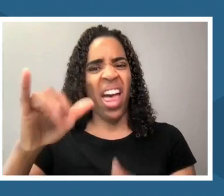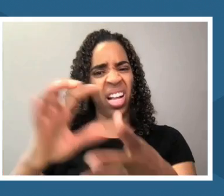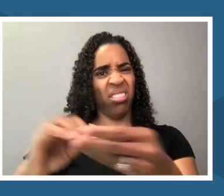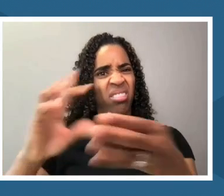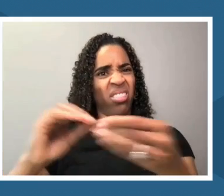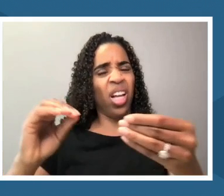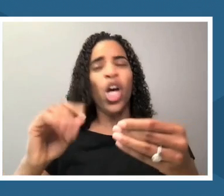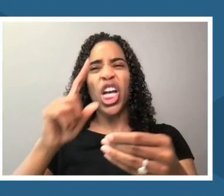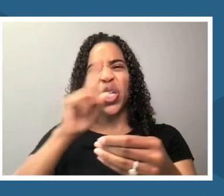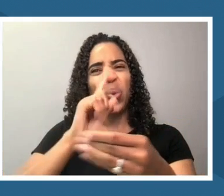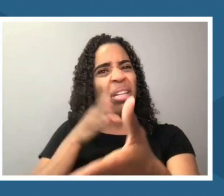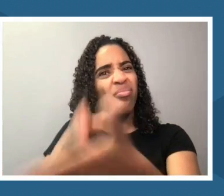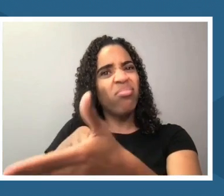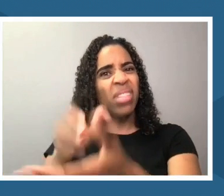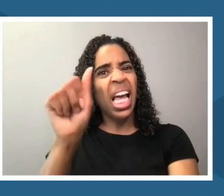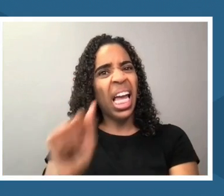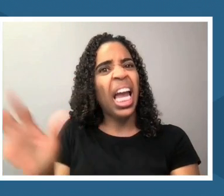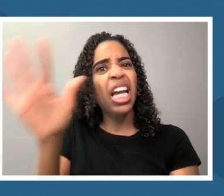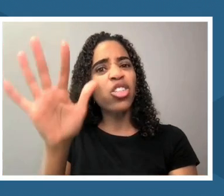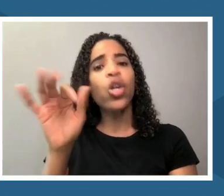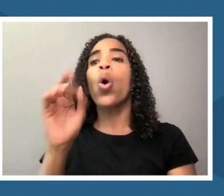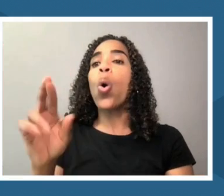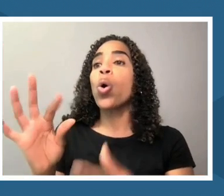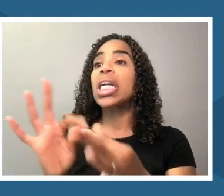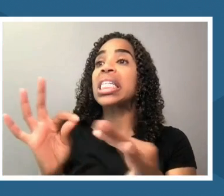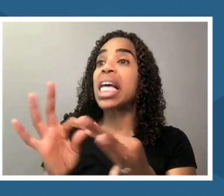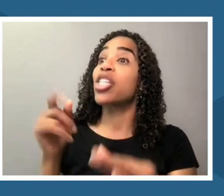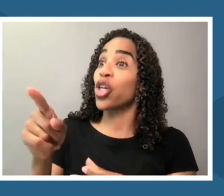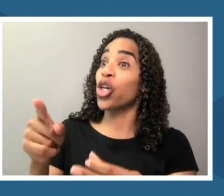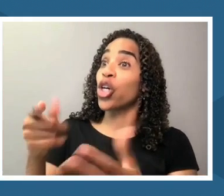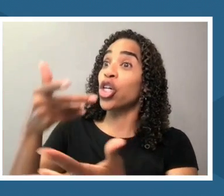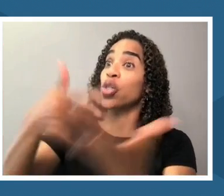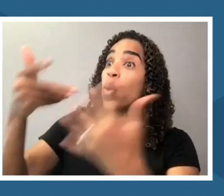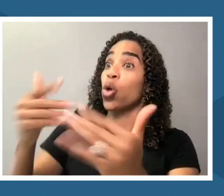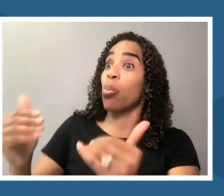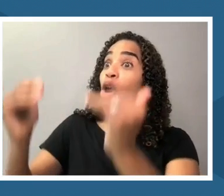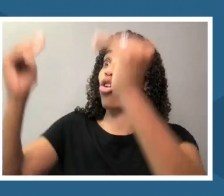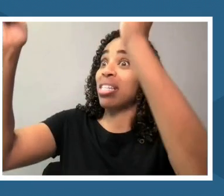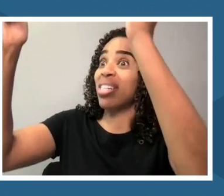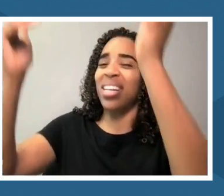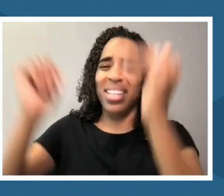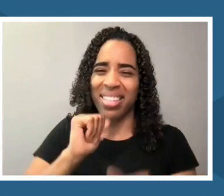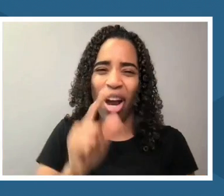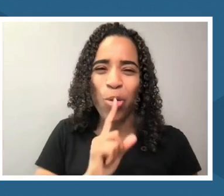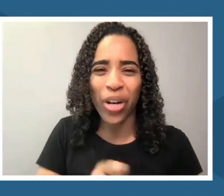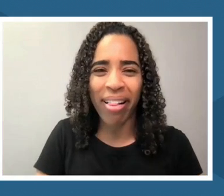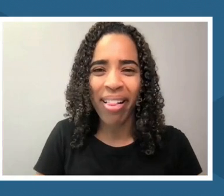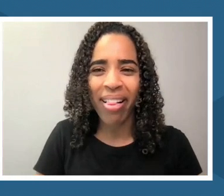asian people the illusion of social progress for a reality and so i'm going